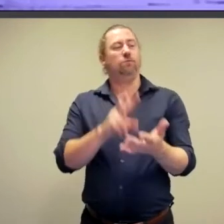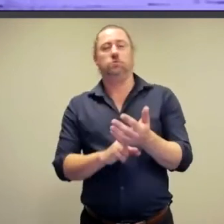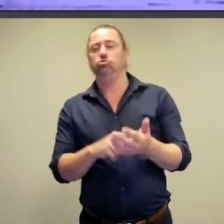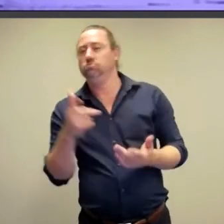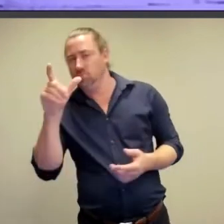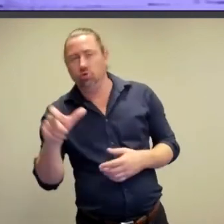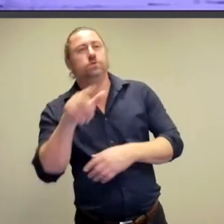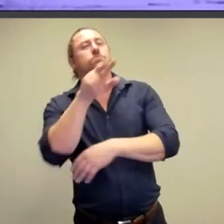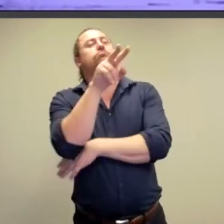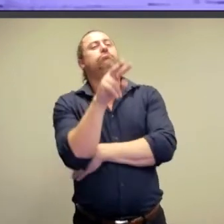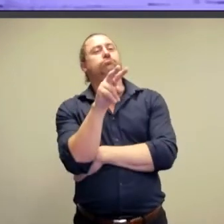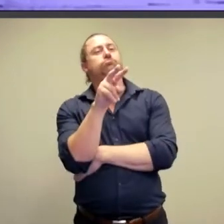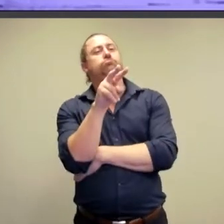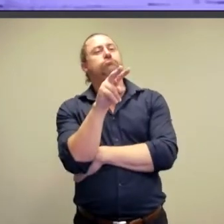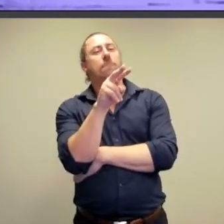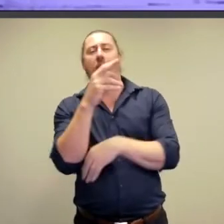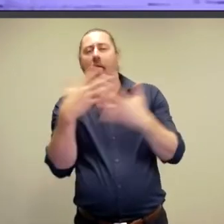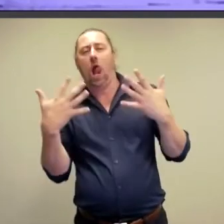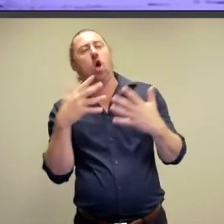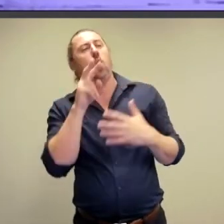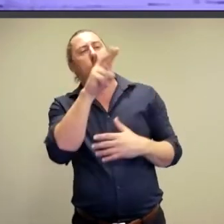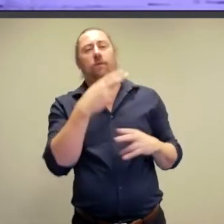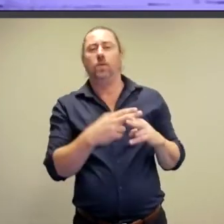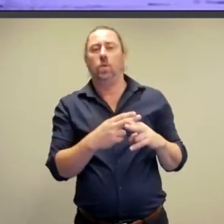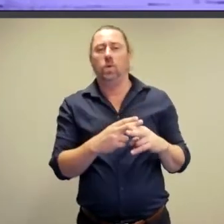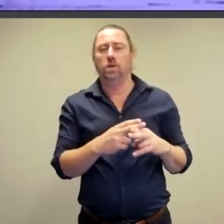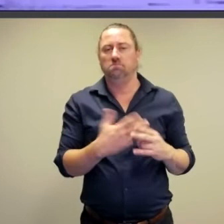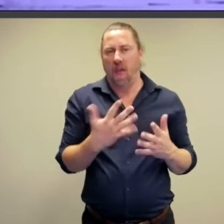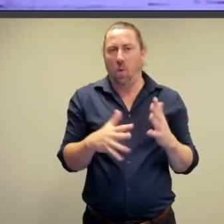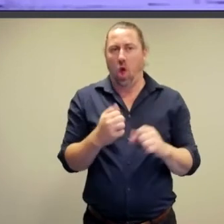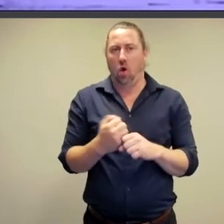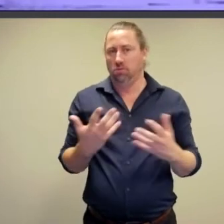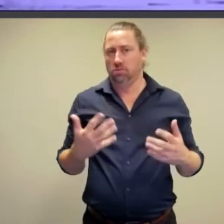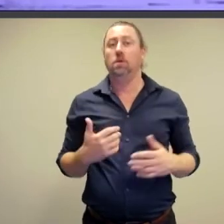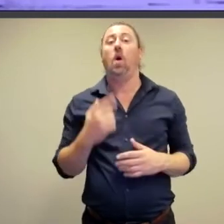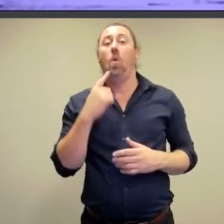in the gallery? And while you answer that,